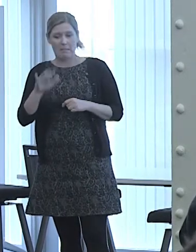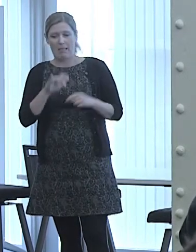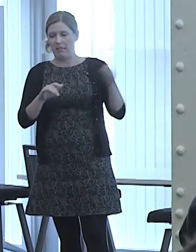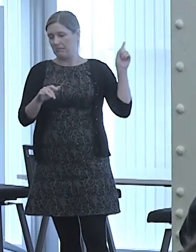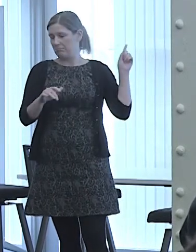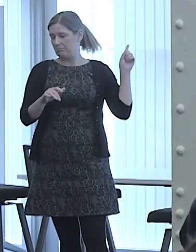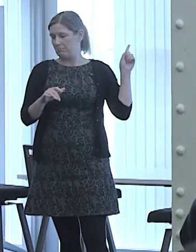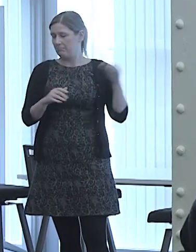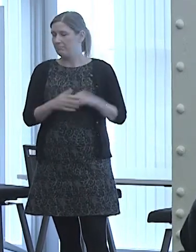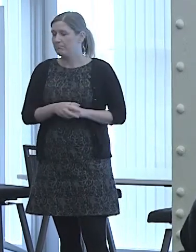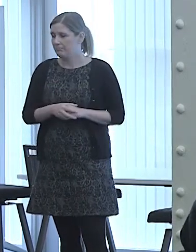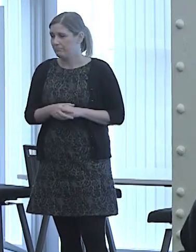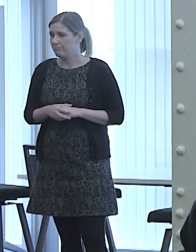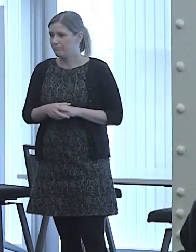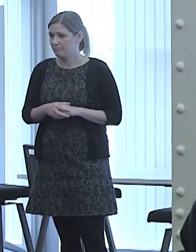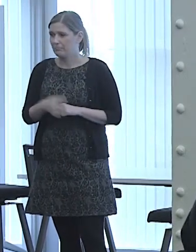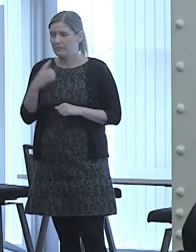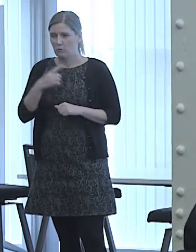Hoya, H-O-Y-A.